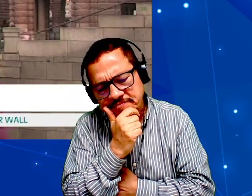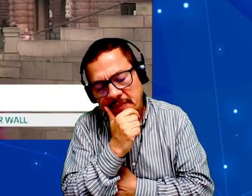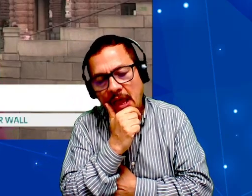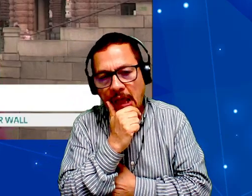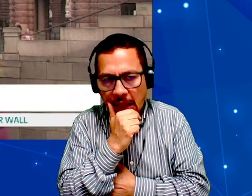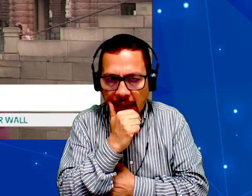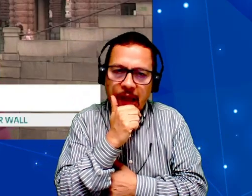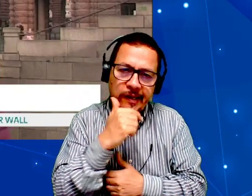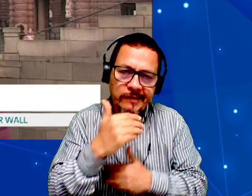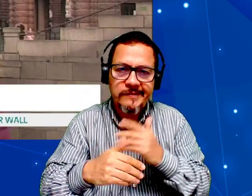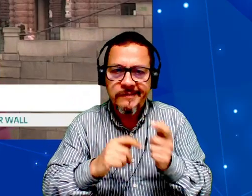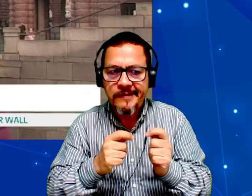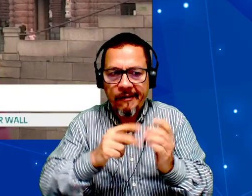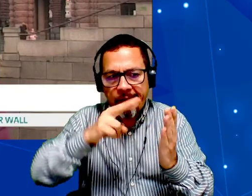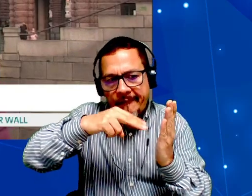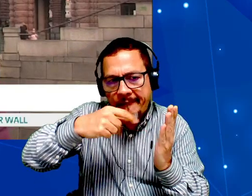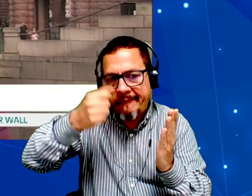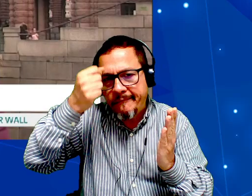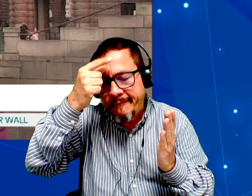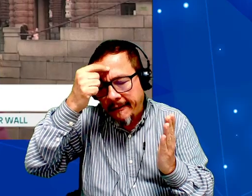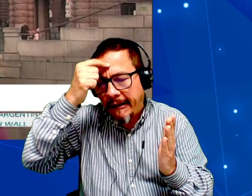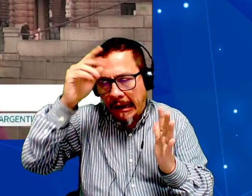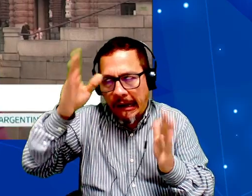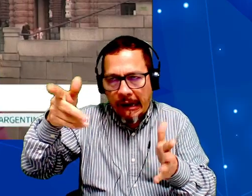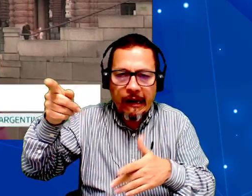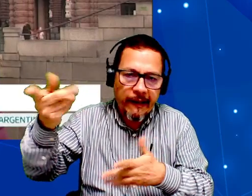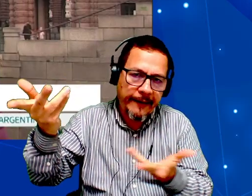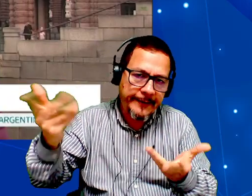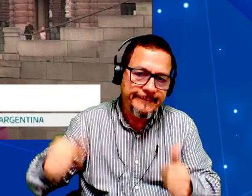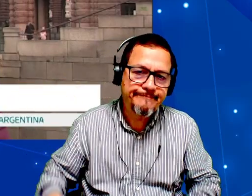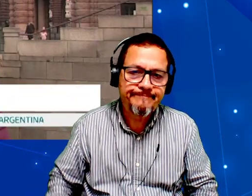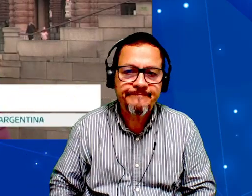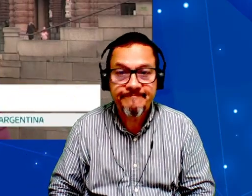kept on going, they understood. NEWS ANCHOR MAN: Well, clearly they